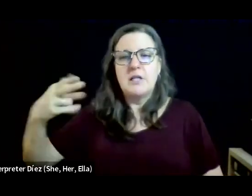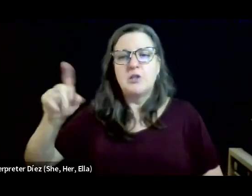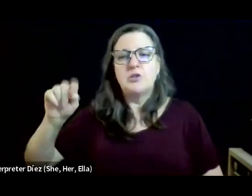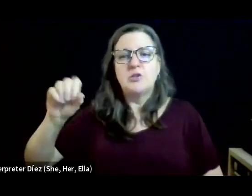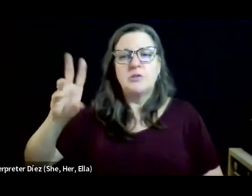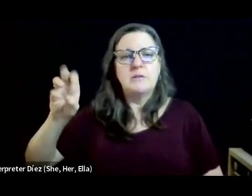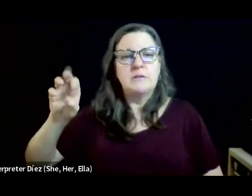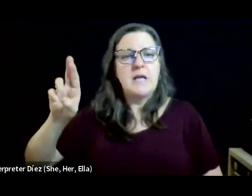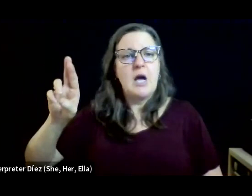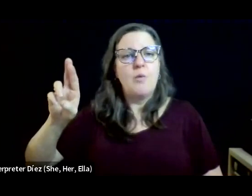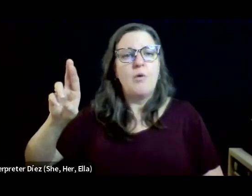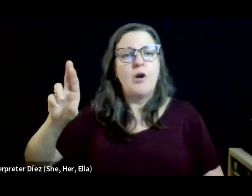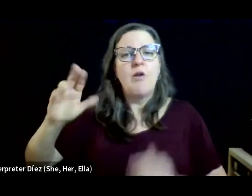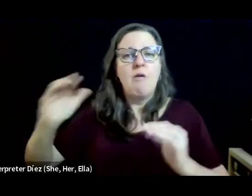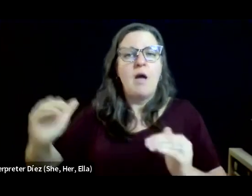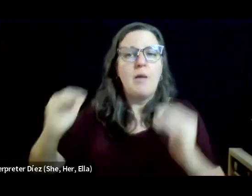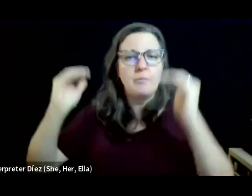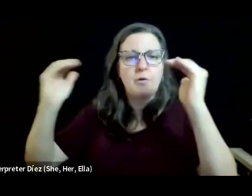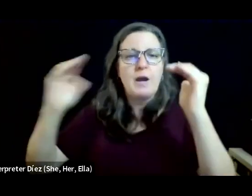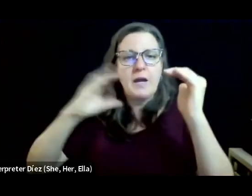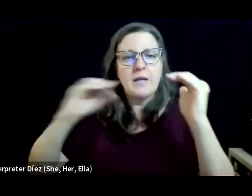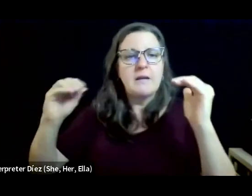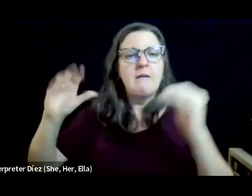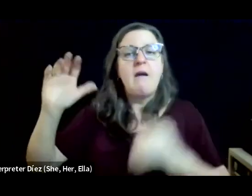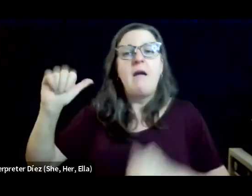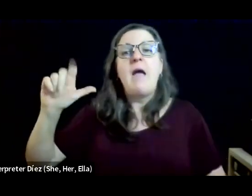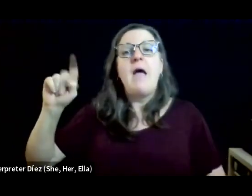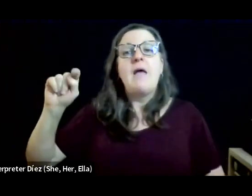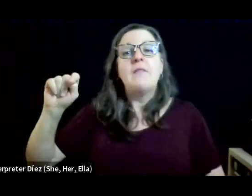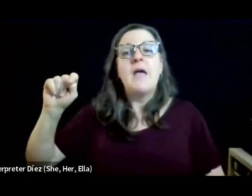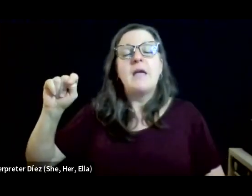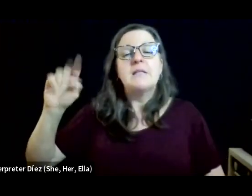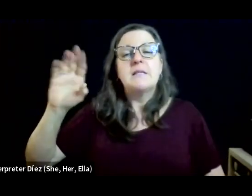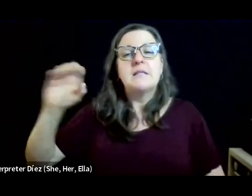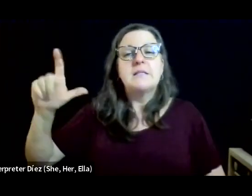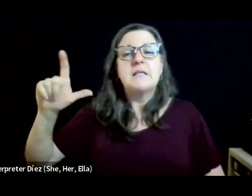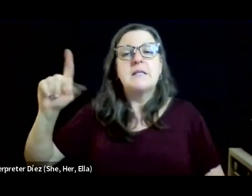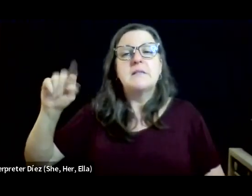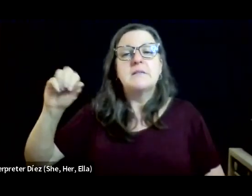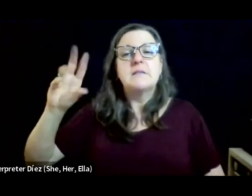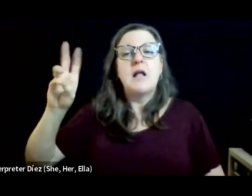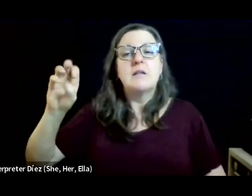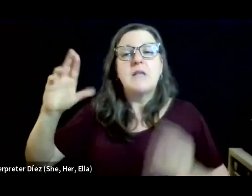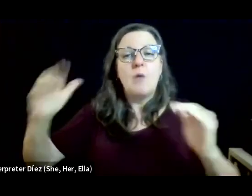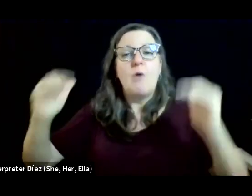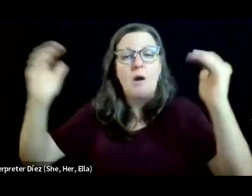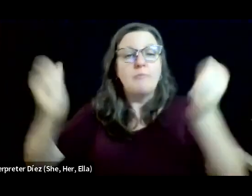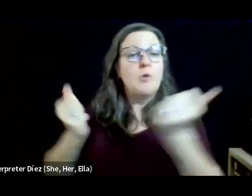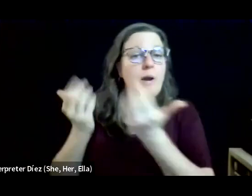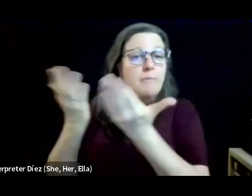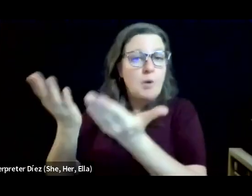Upgrade and the AT&T Cell Tower Upgrade. Do we have a motion? [So moved.] Second